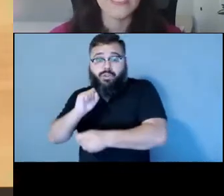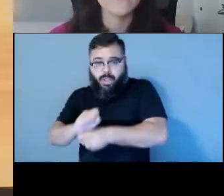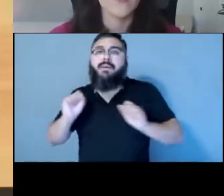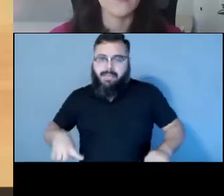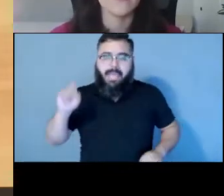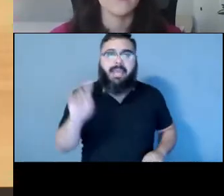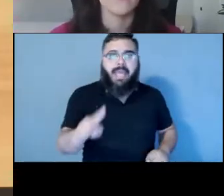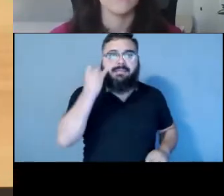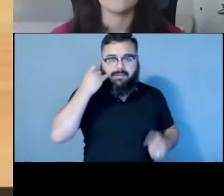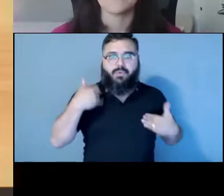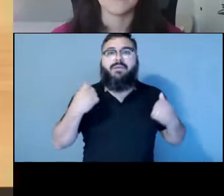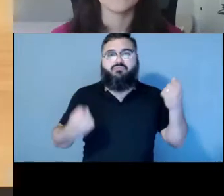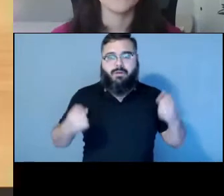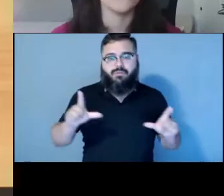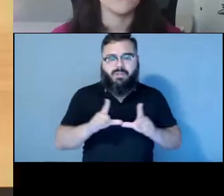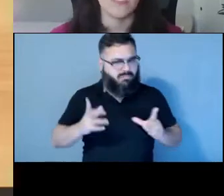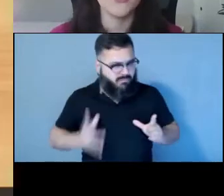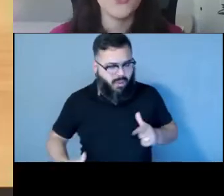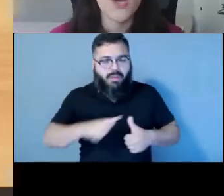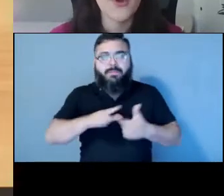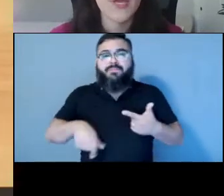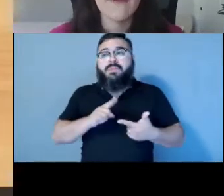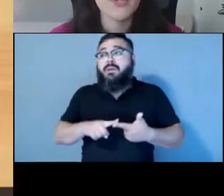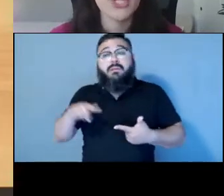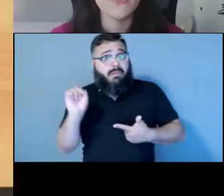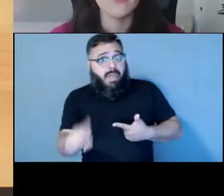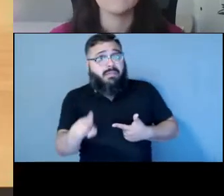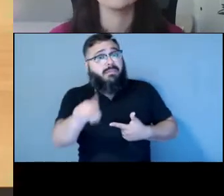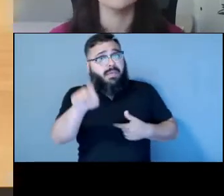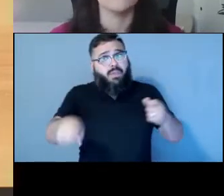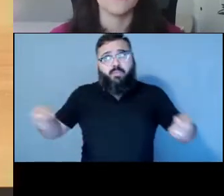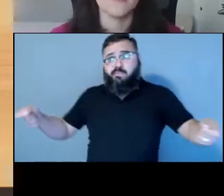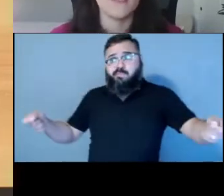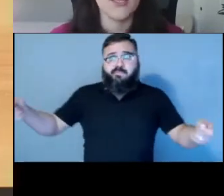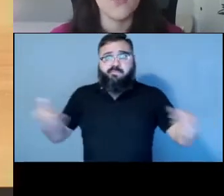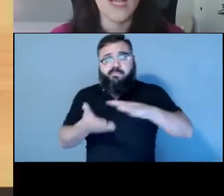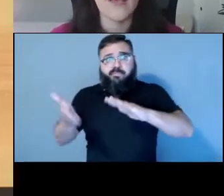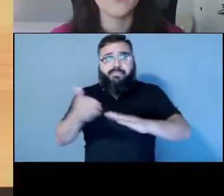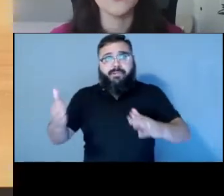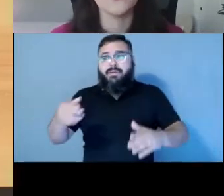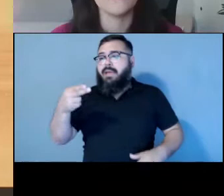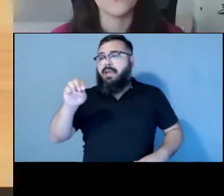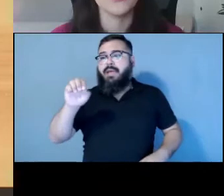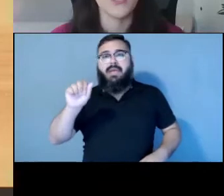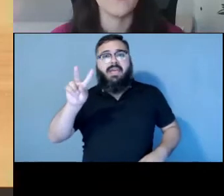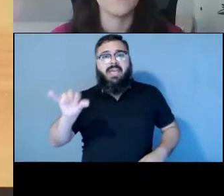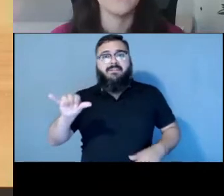that's fine, they can ask you can you operate heavy machinery? If that's a thing that you would have to do for the job,